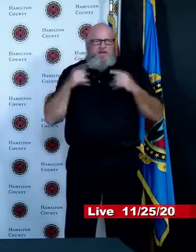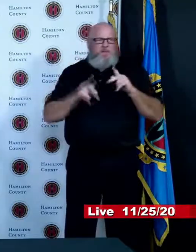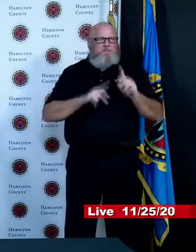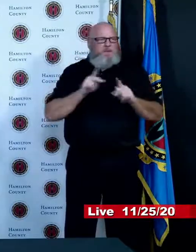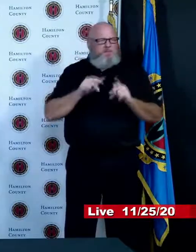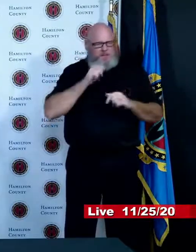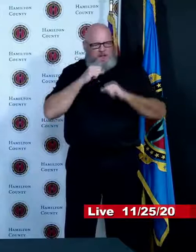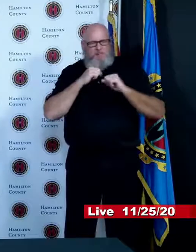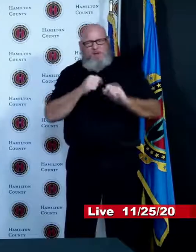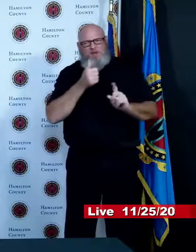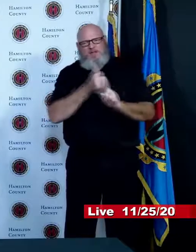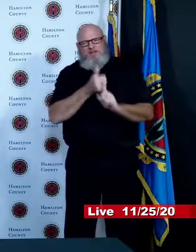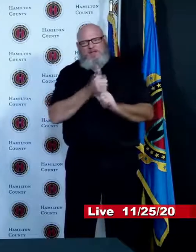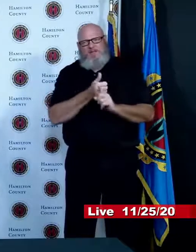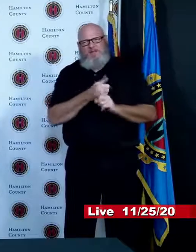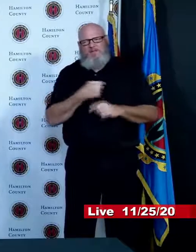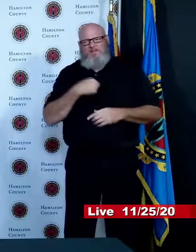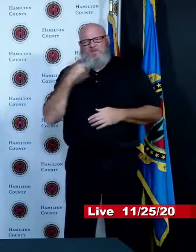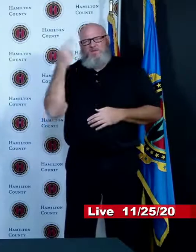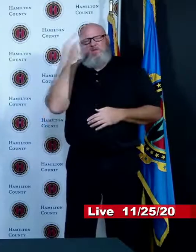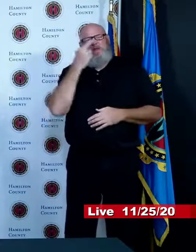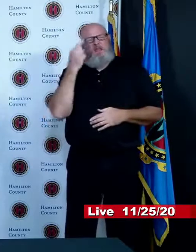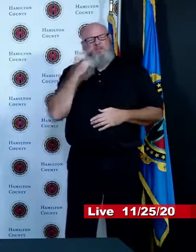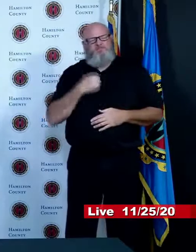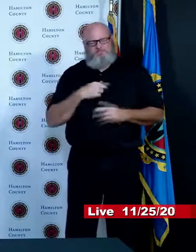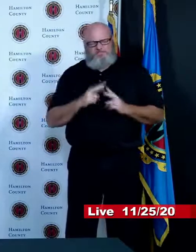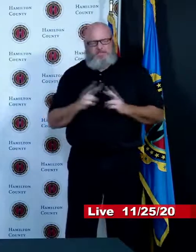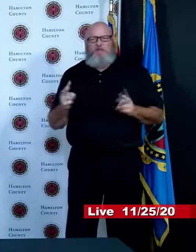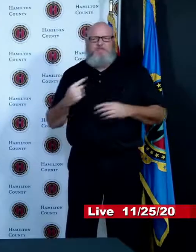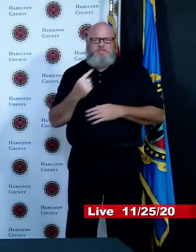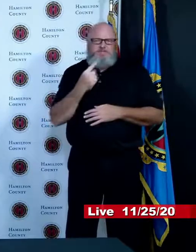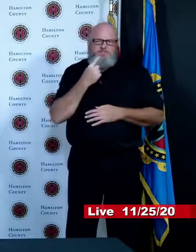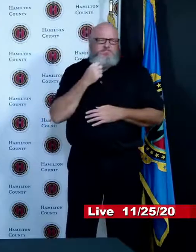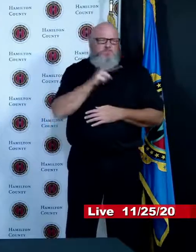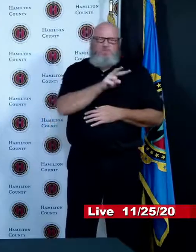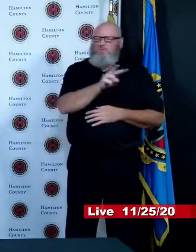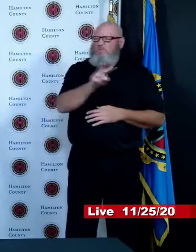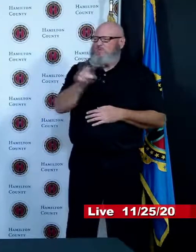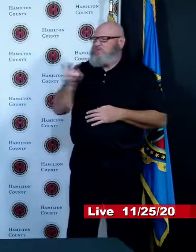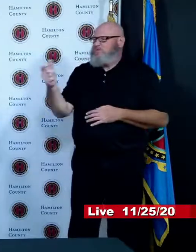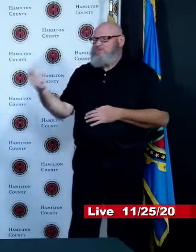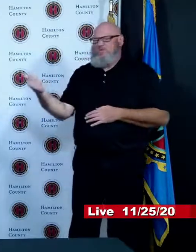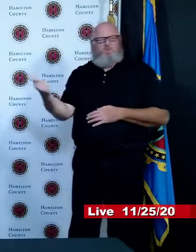the colder weather but we've had more activity and it's clearly a result of us as a community taking